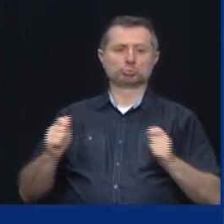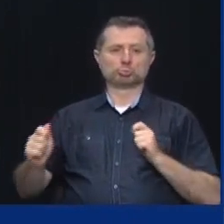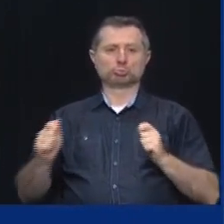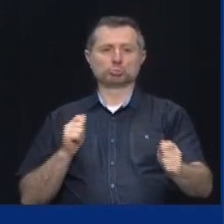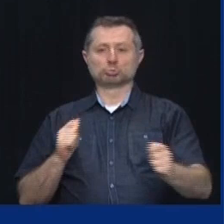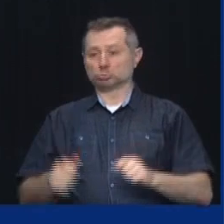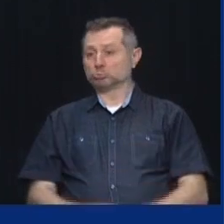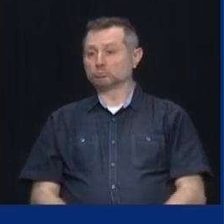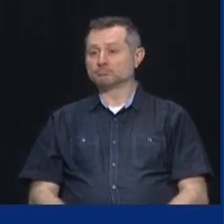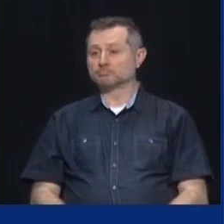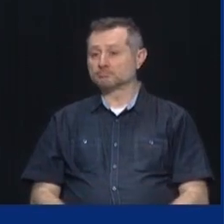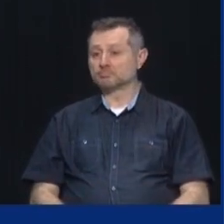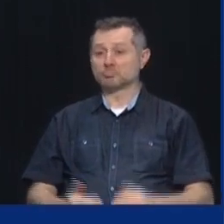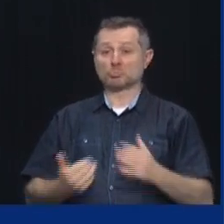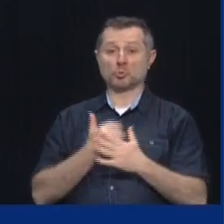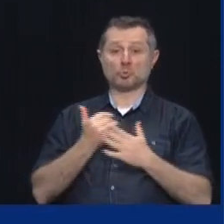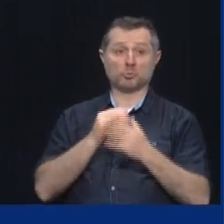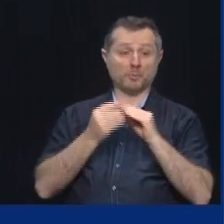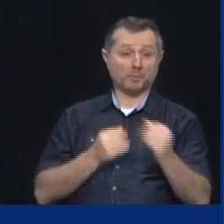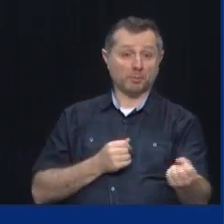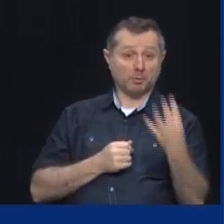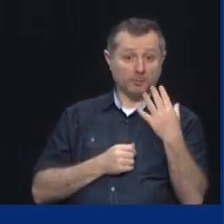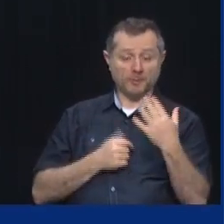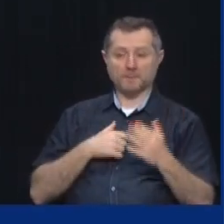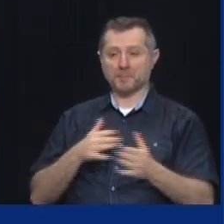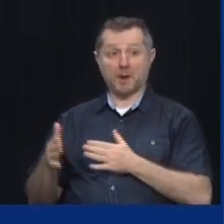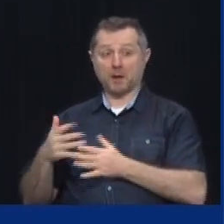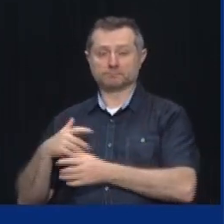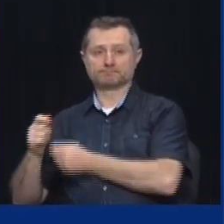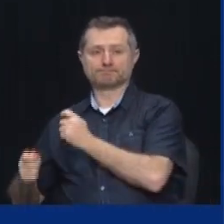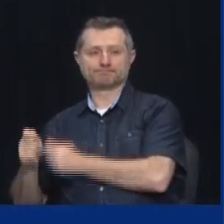CHANGE YOUR STRATEGY, RIGHT?